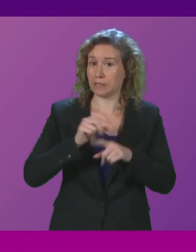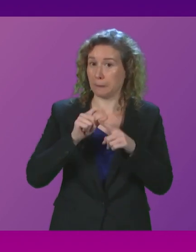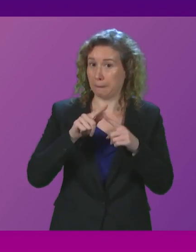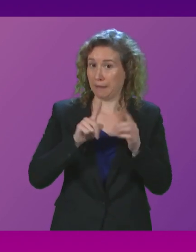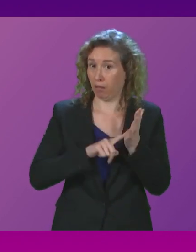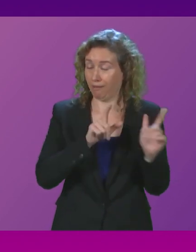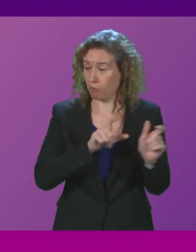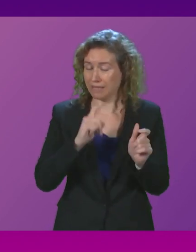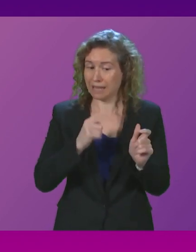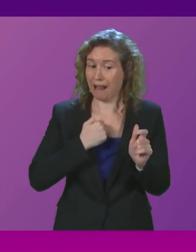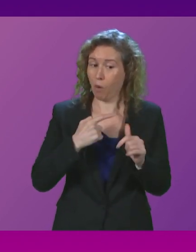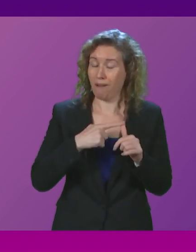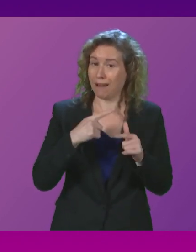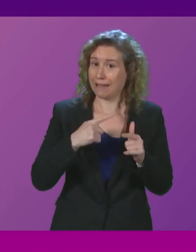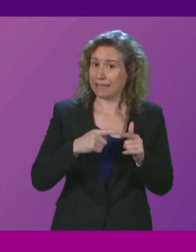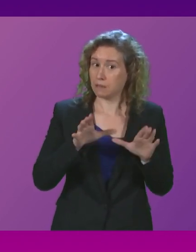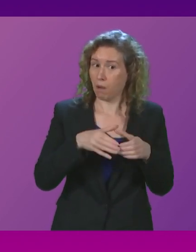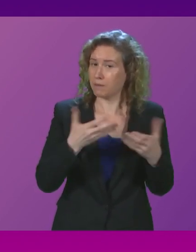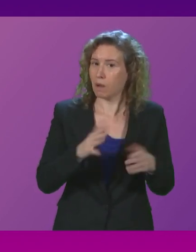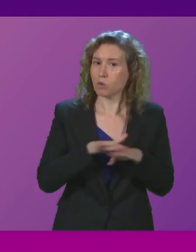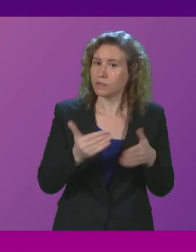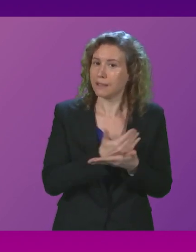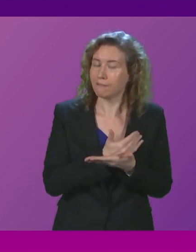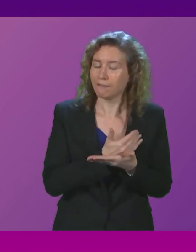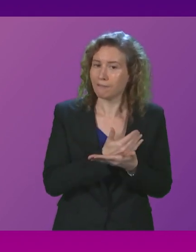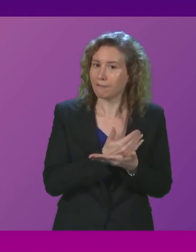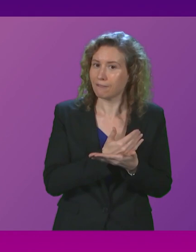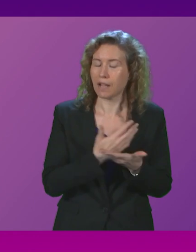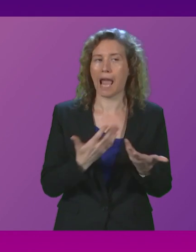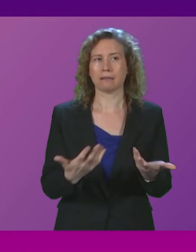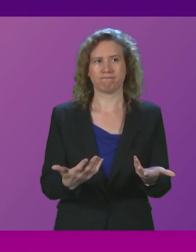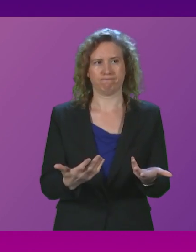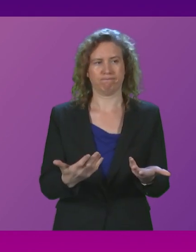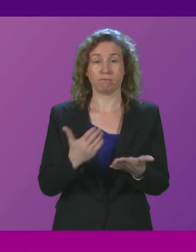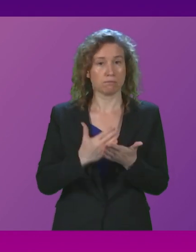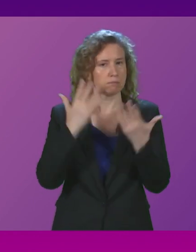“Our A&E departments are no longer safe and what’s really concerning is our government